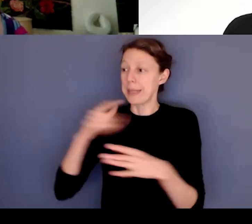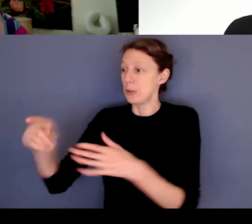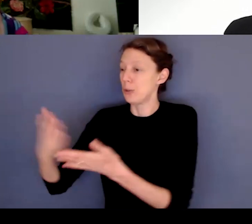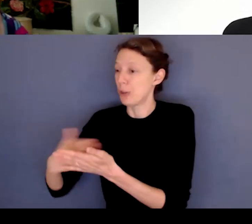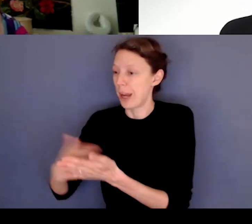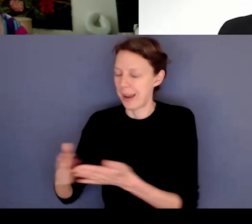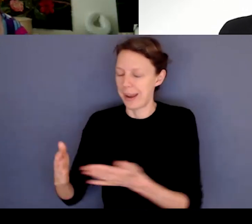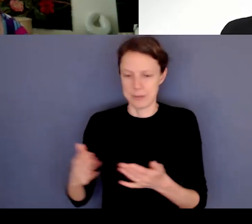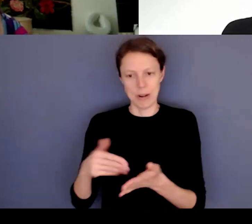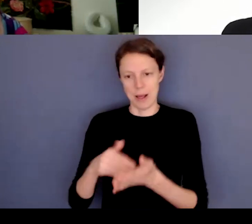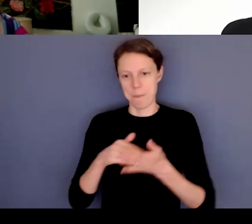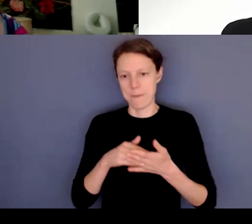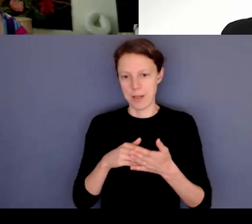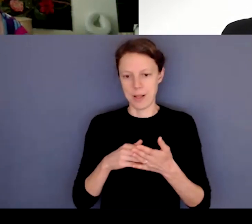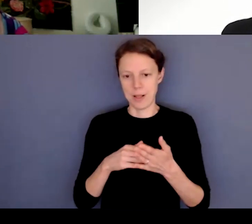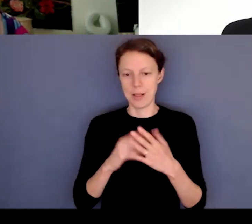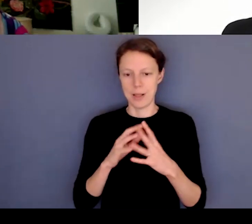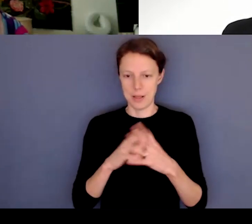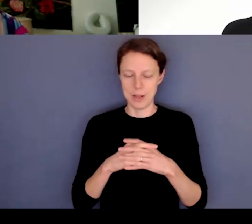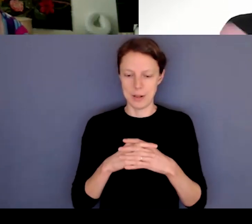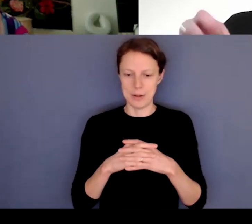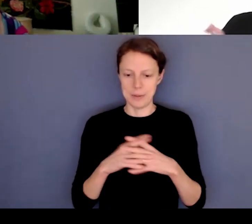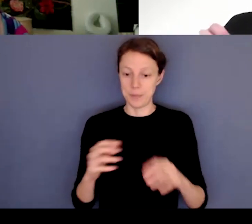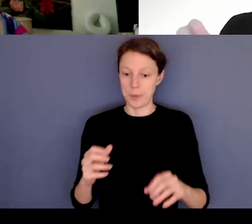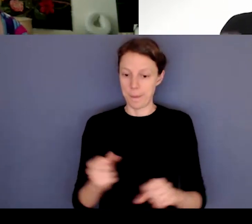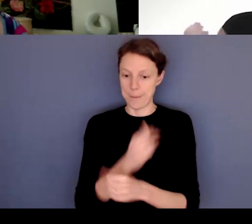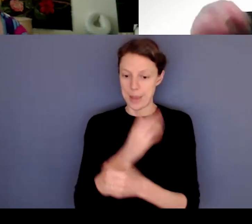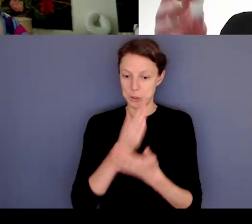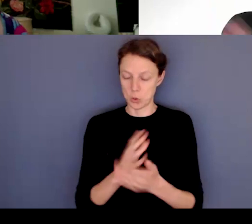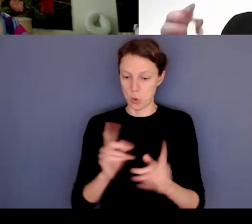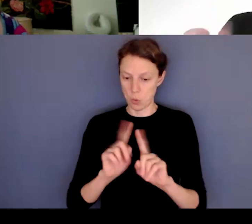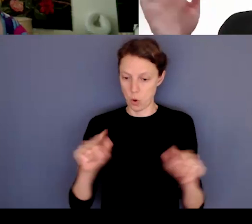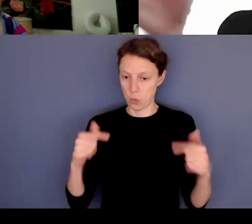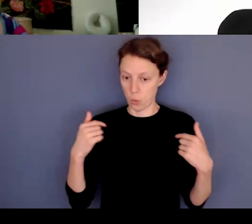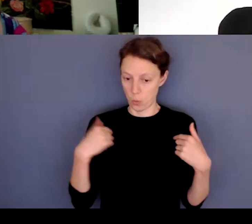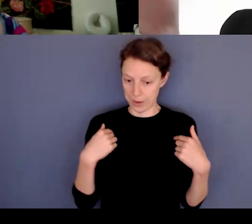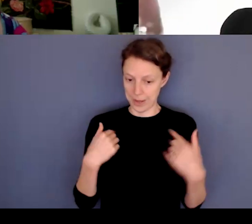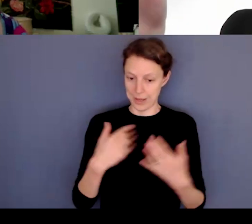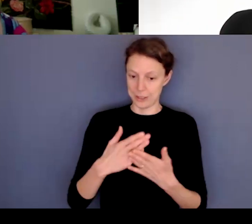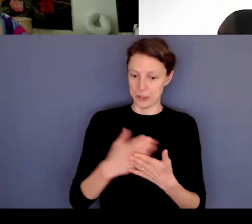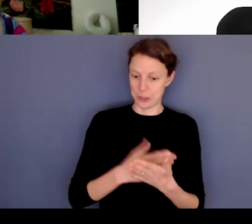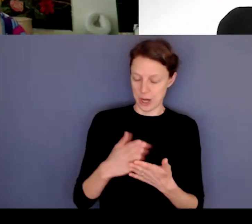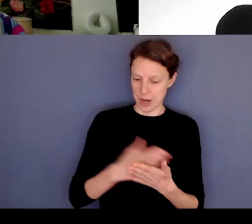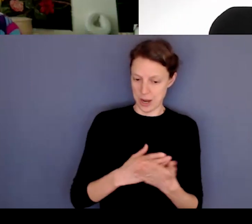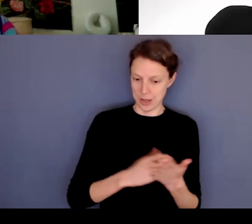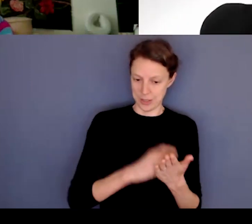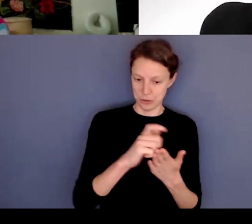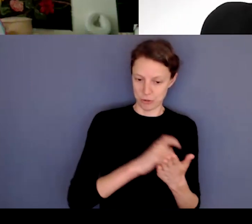building that in and making sure that anything we're sharing on Instagram that we then make sure to draw it to the attention of